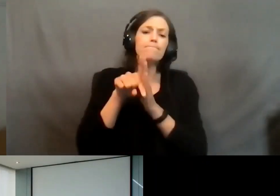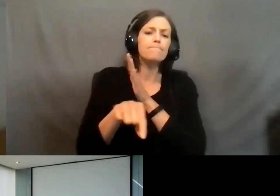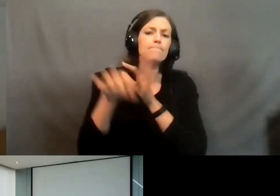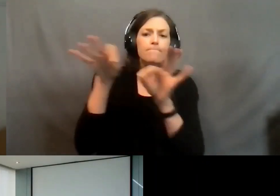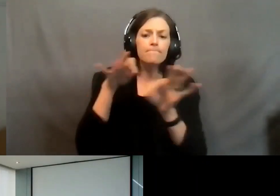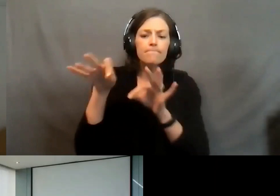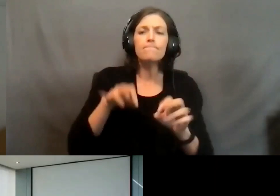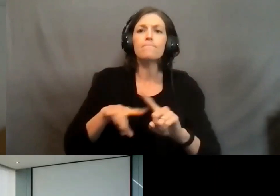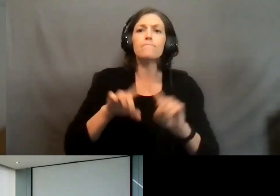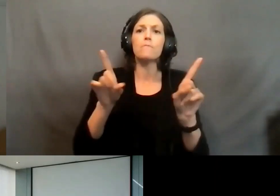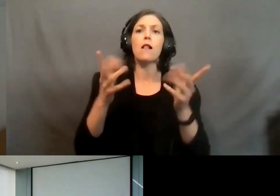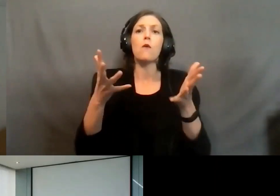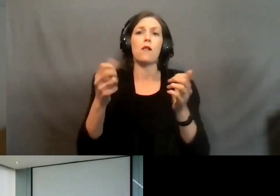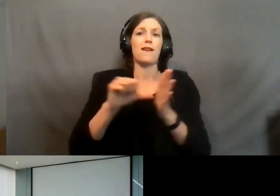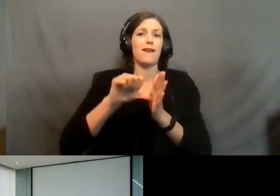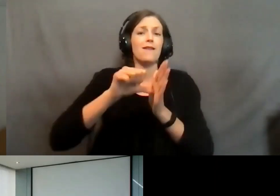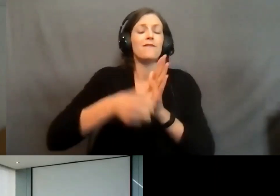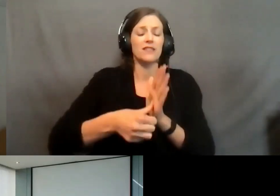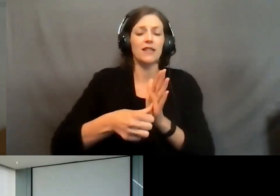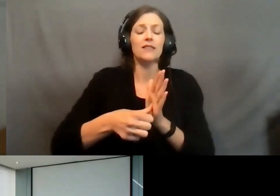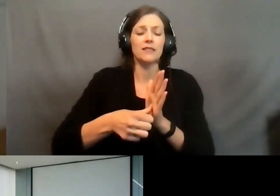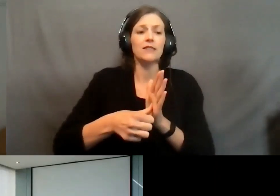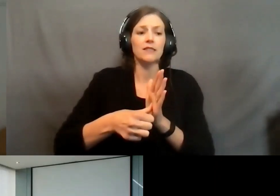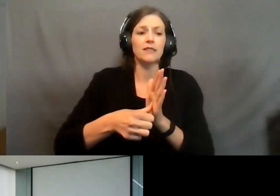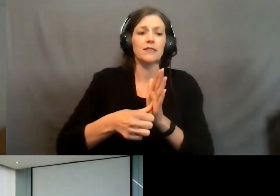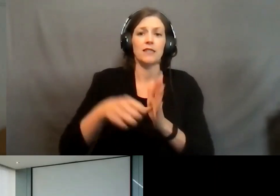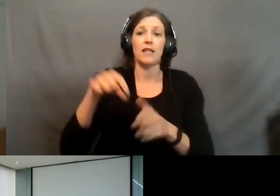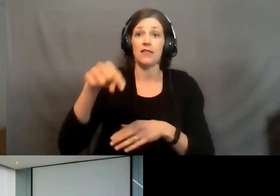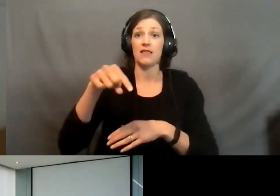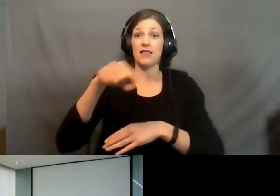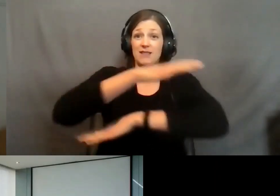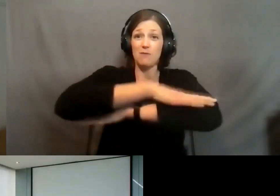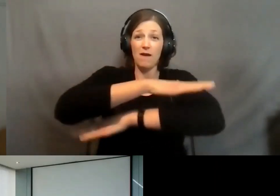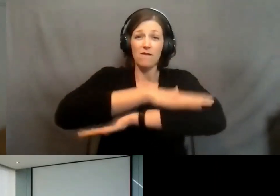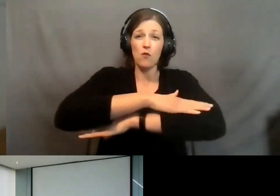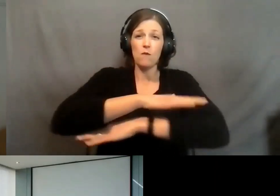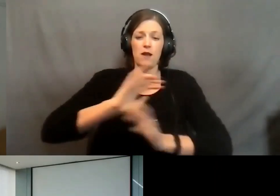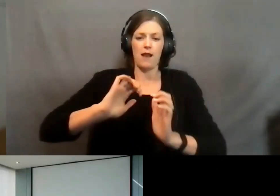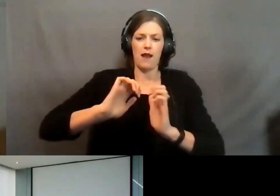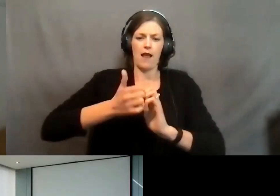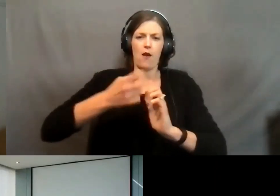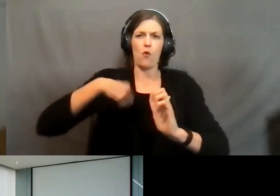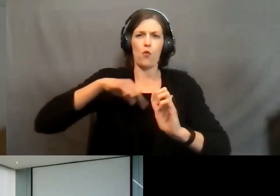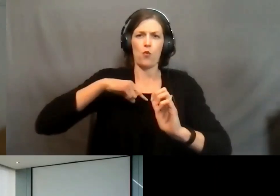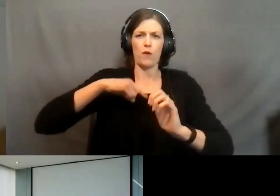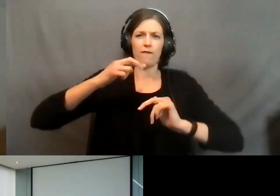emphasize that this platform and the weight 12:13:44 that we have constructed the annual